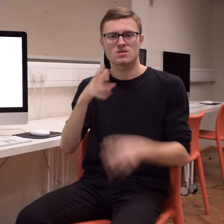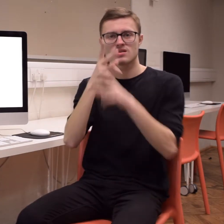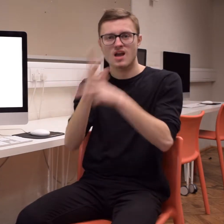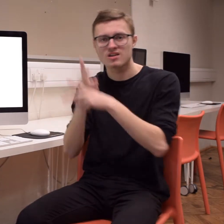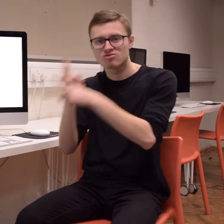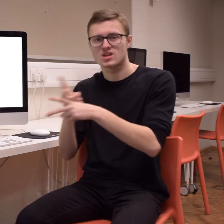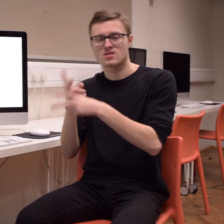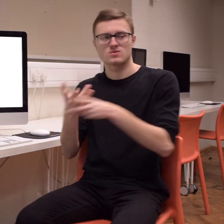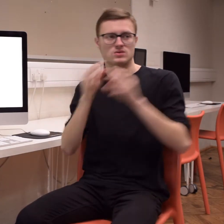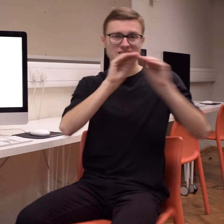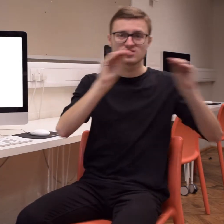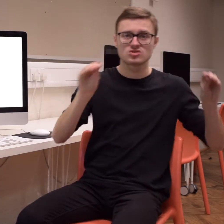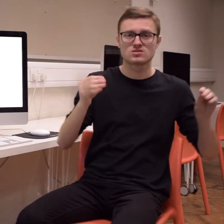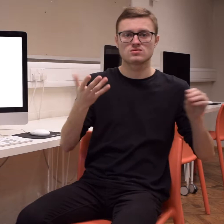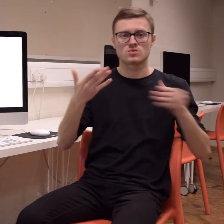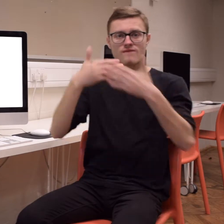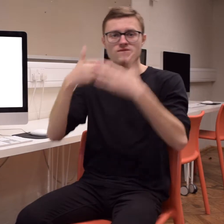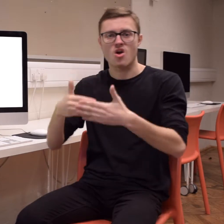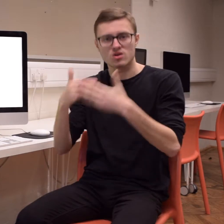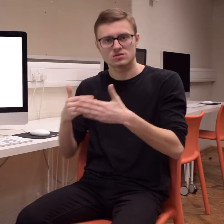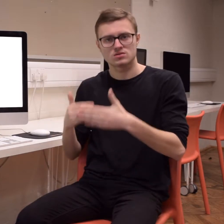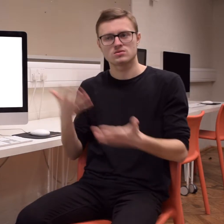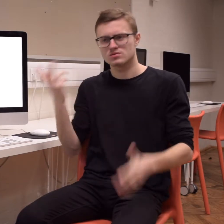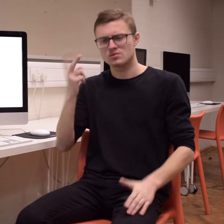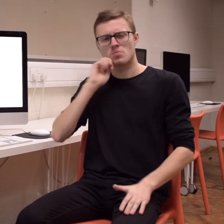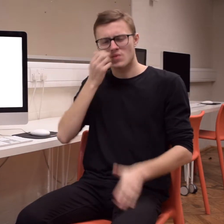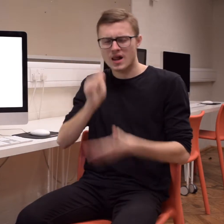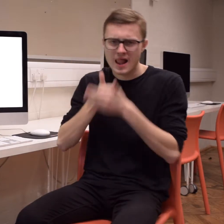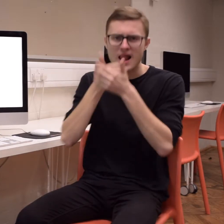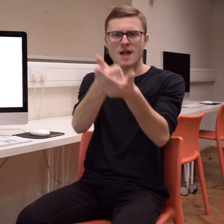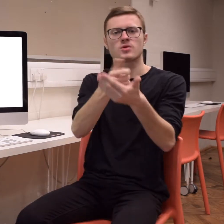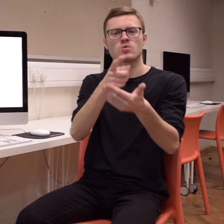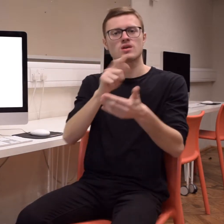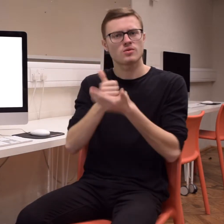carer or teacher or a friend. They will be able to help and support you.